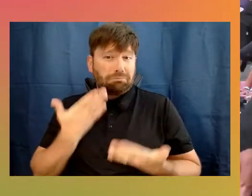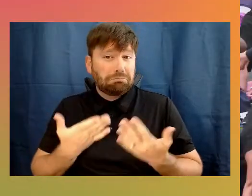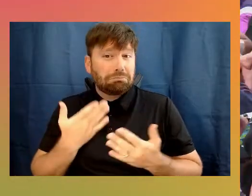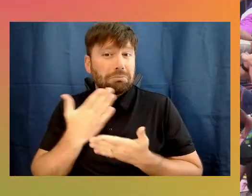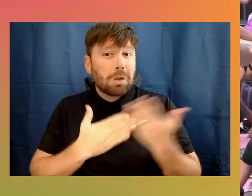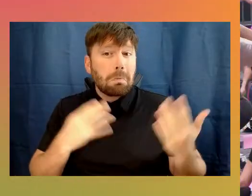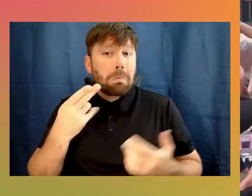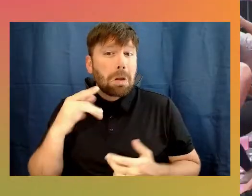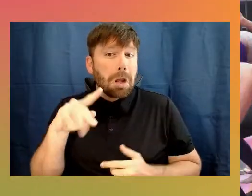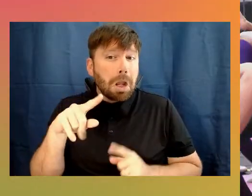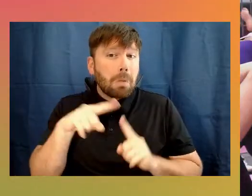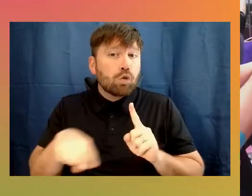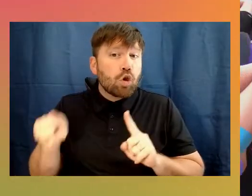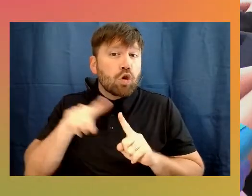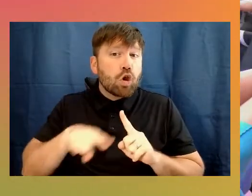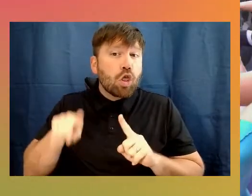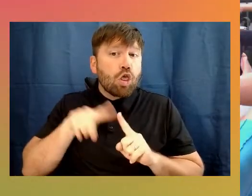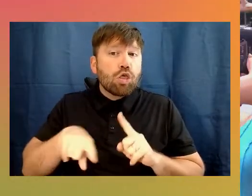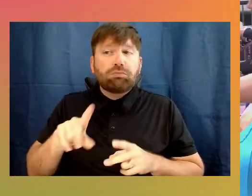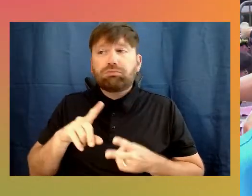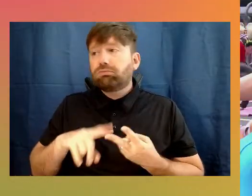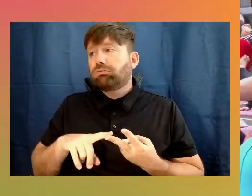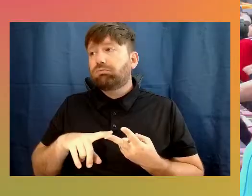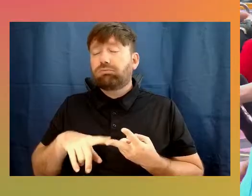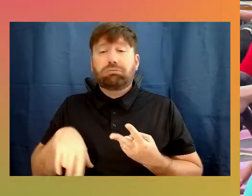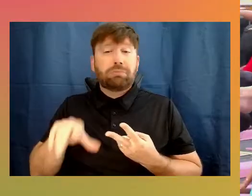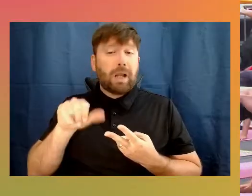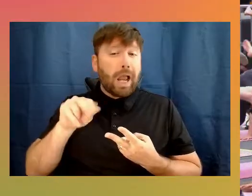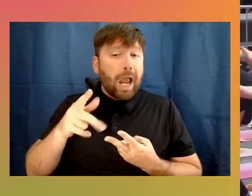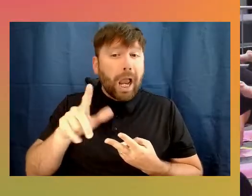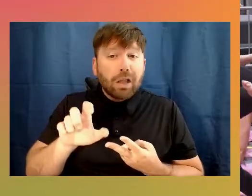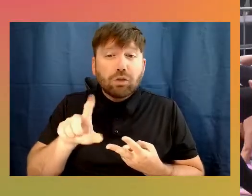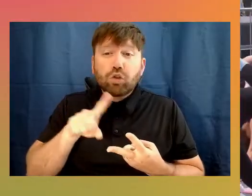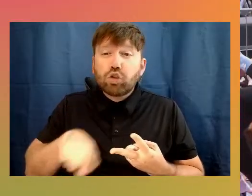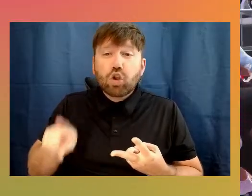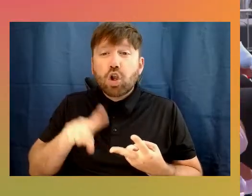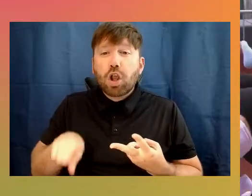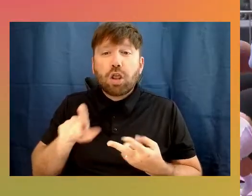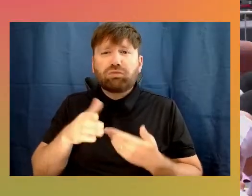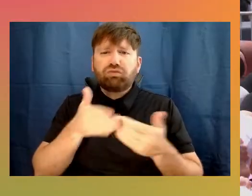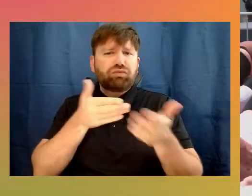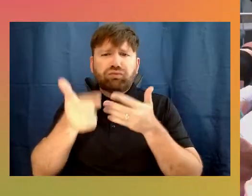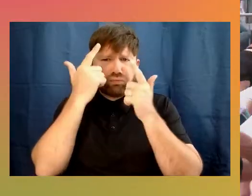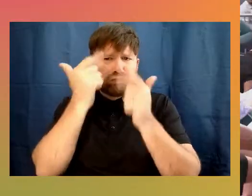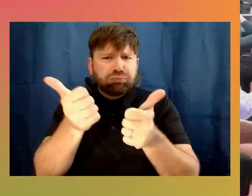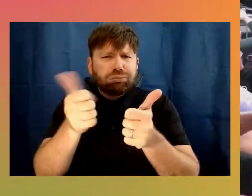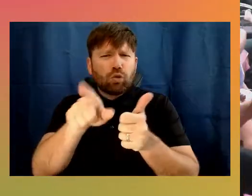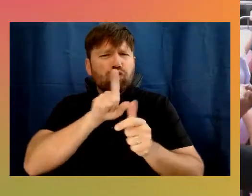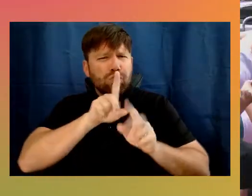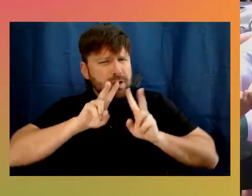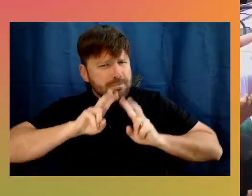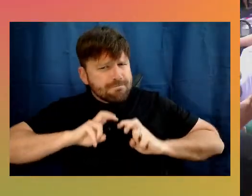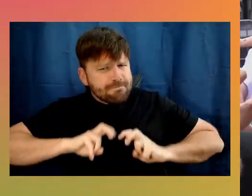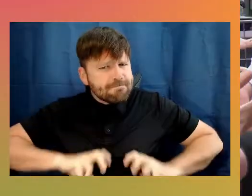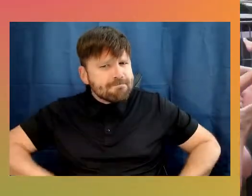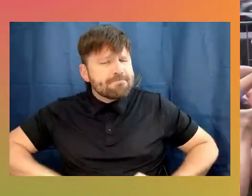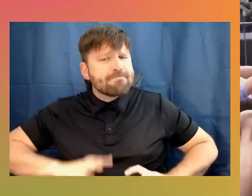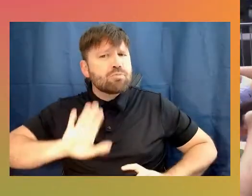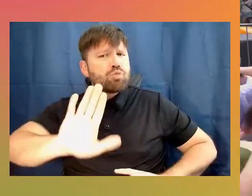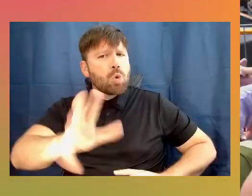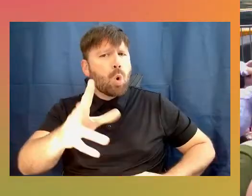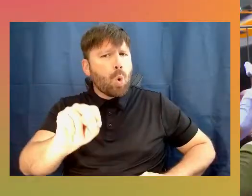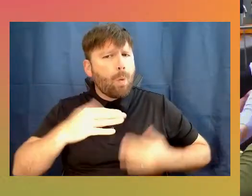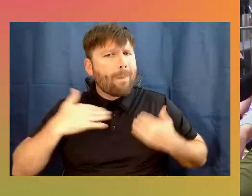LET IT FEEL GOOD IN THE BODY.